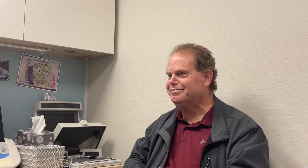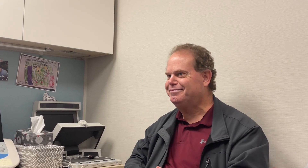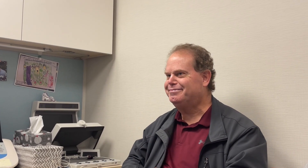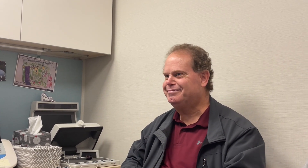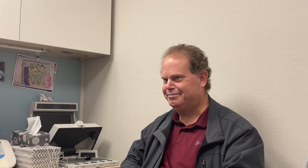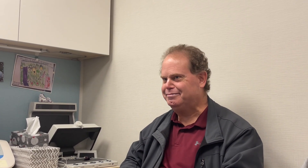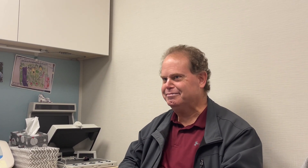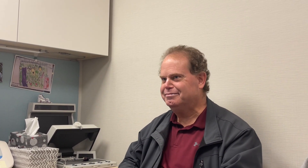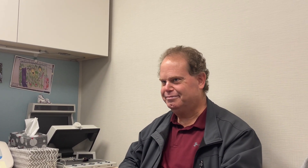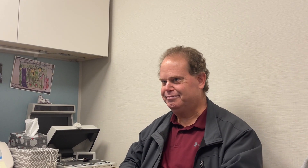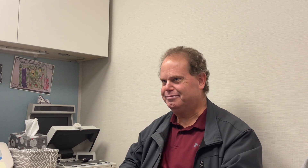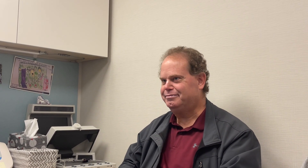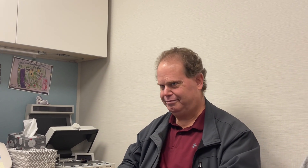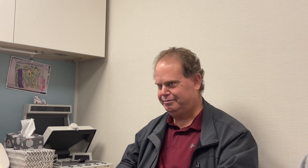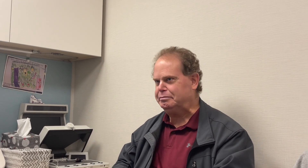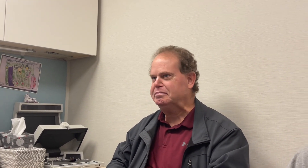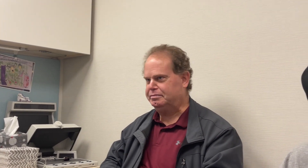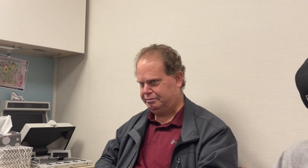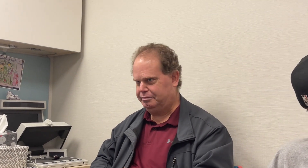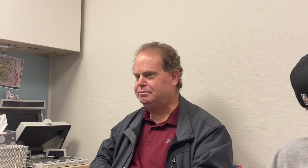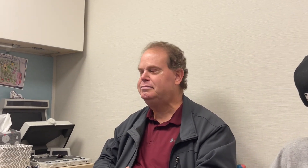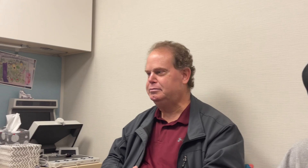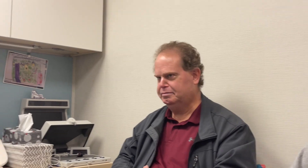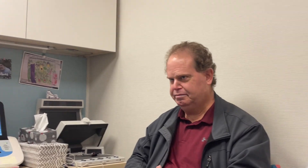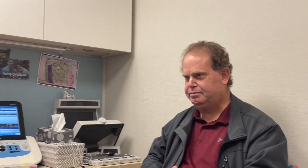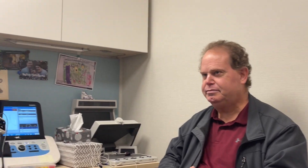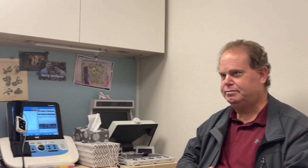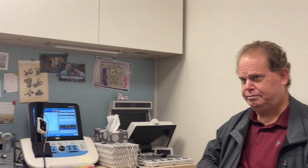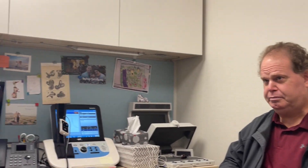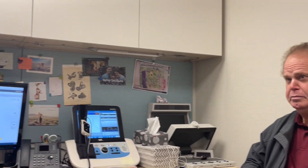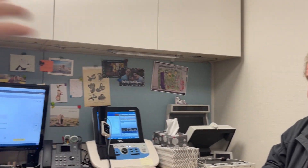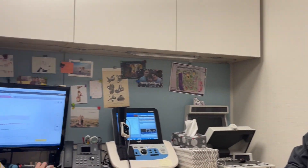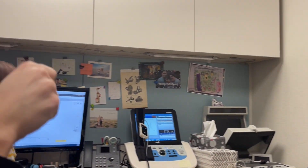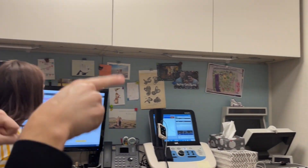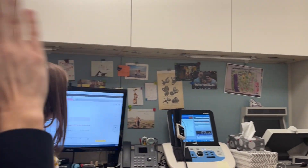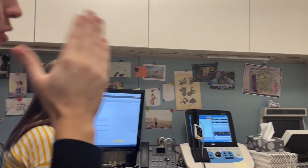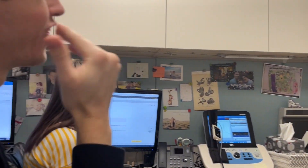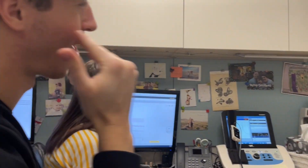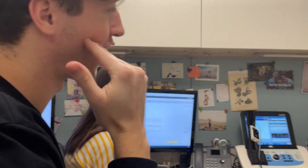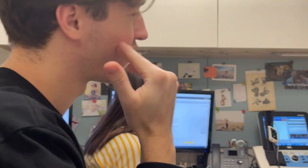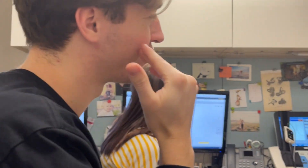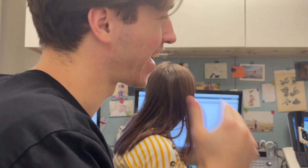okay I'm going to keep going because once it gets too loud you will be able to tell so I'm